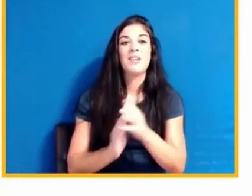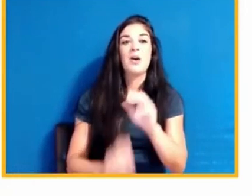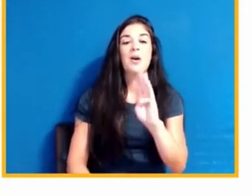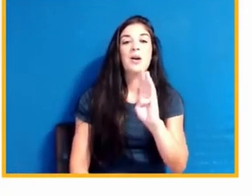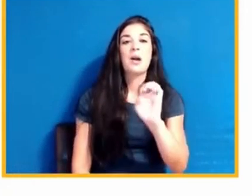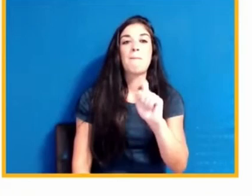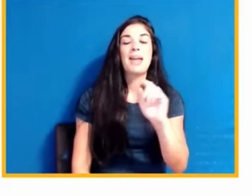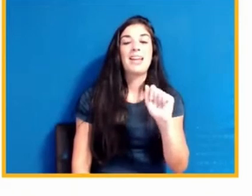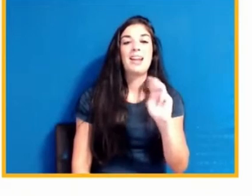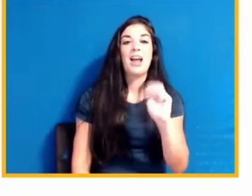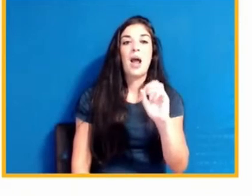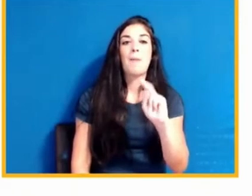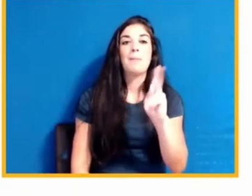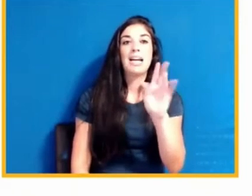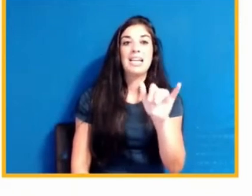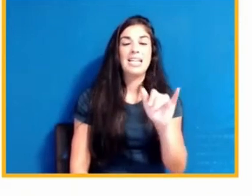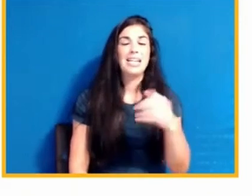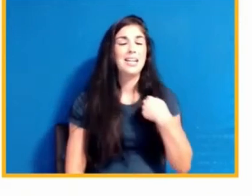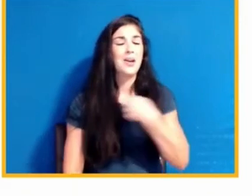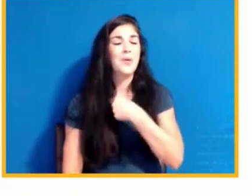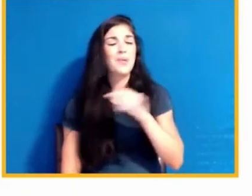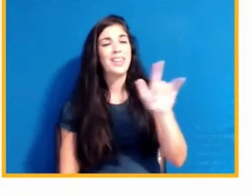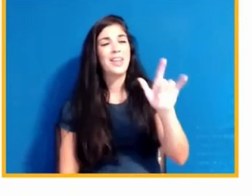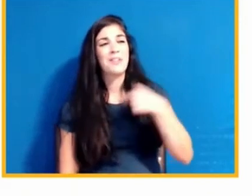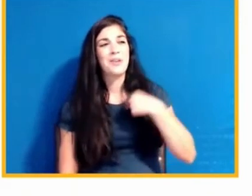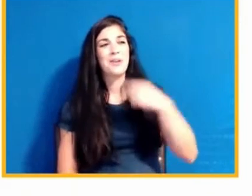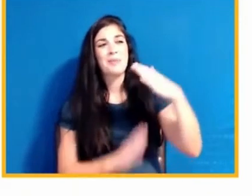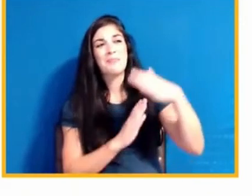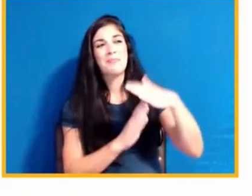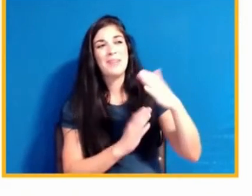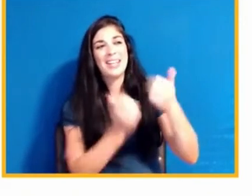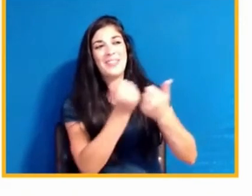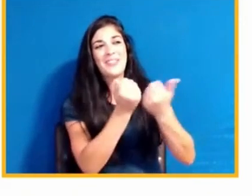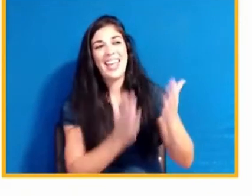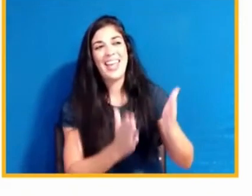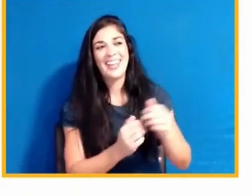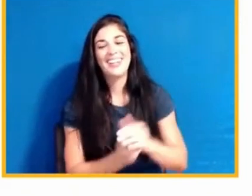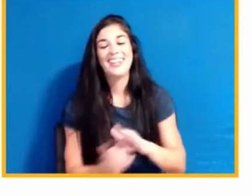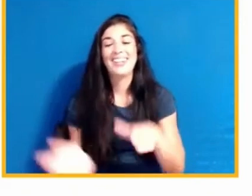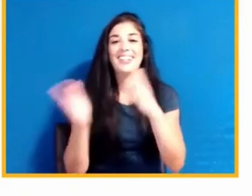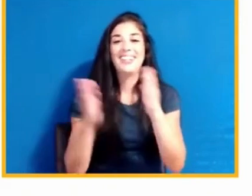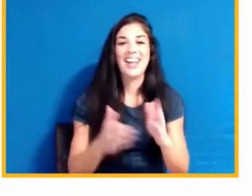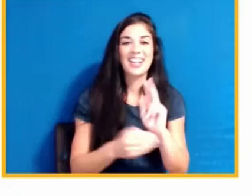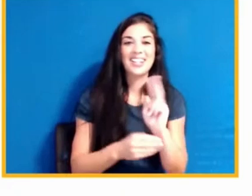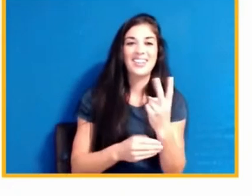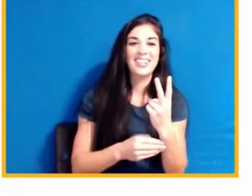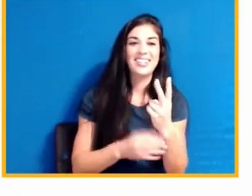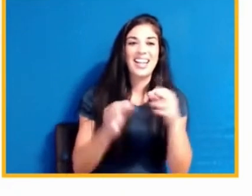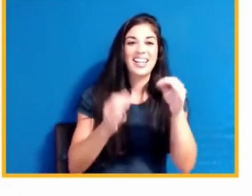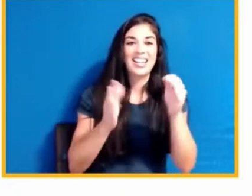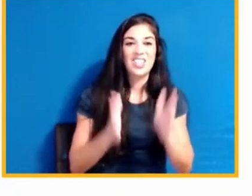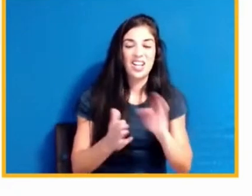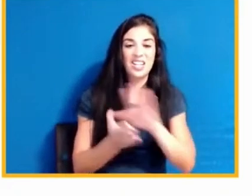Woo! Beta Monkey, we love you! I'm your biggest fan! All right, and moving over to our second judge in the middle over there,